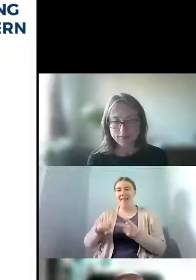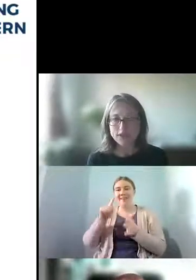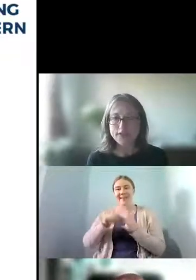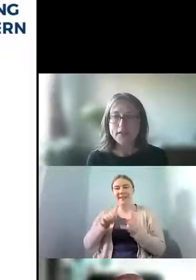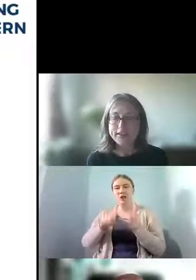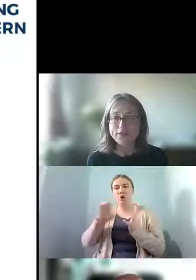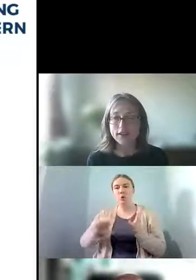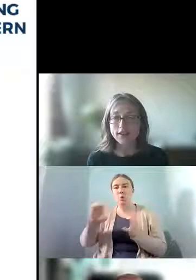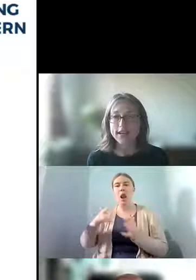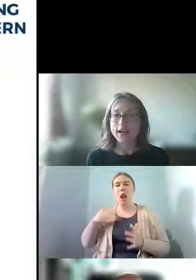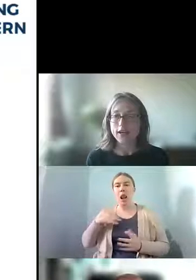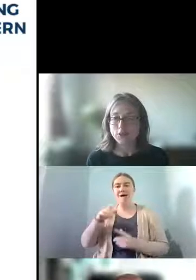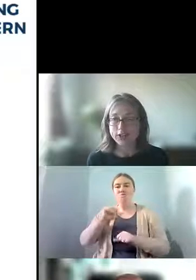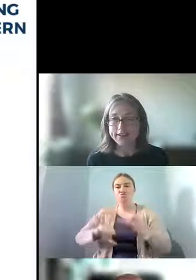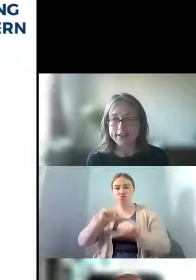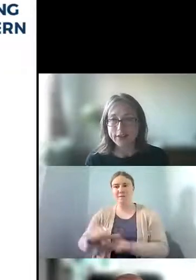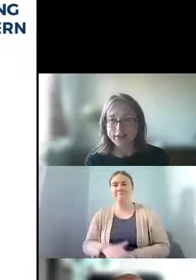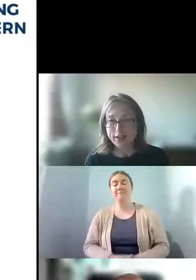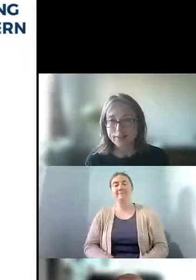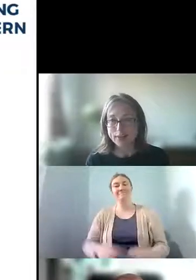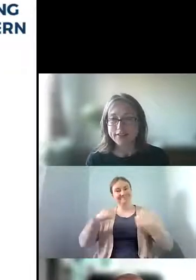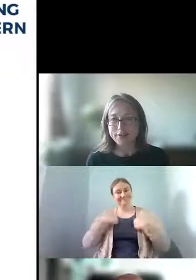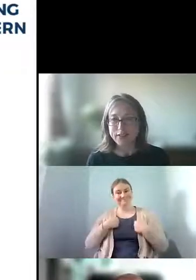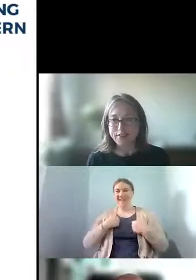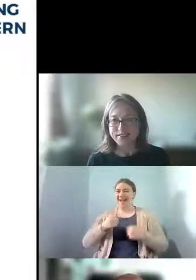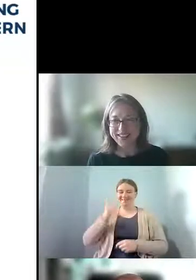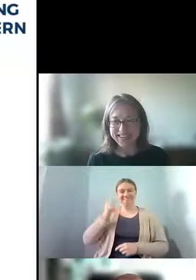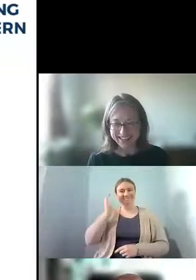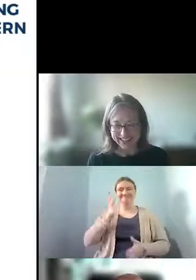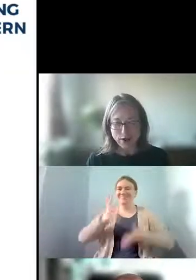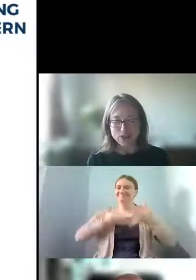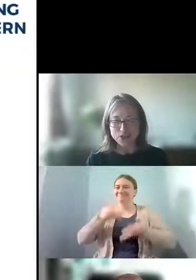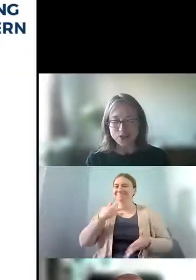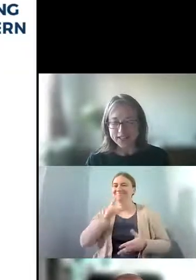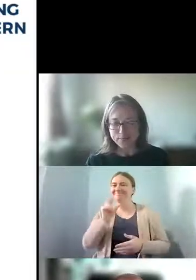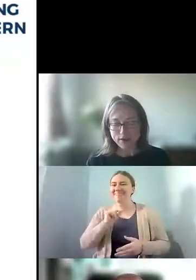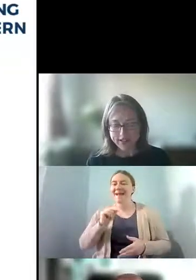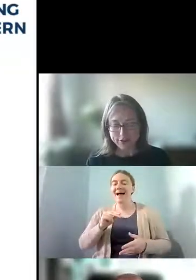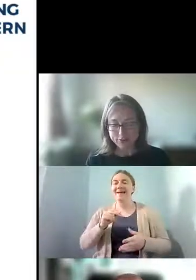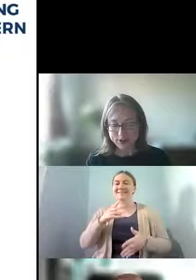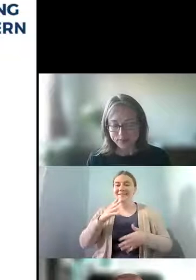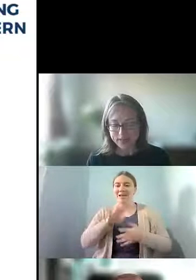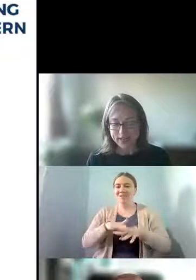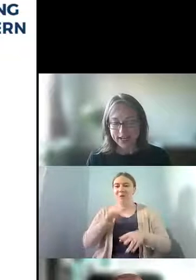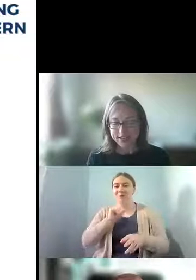so this evening i'm talking slowly for that bit to allow the signing we're joined by laura and